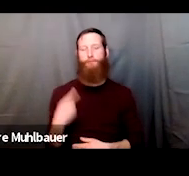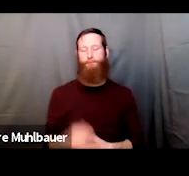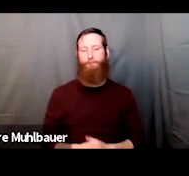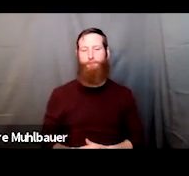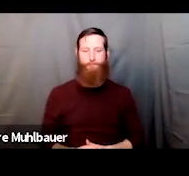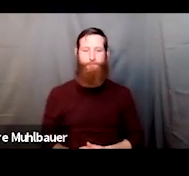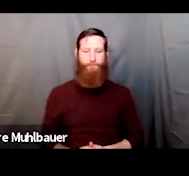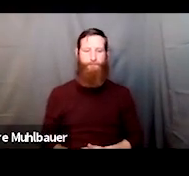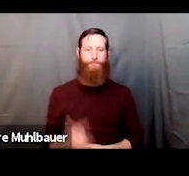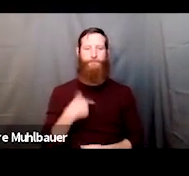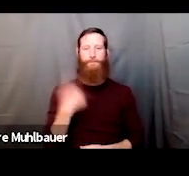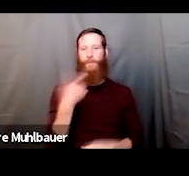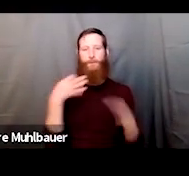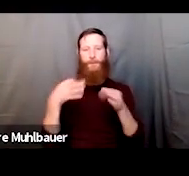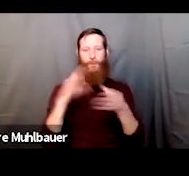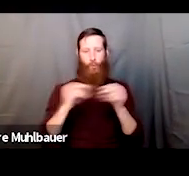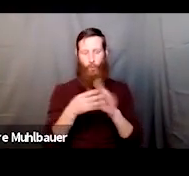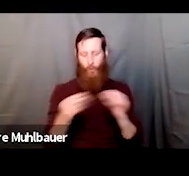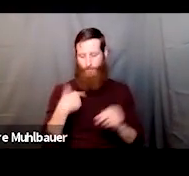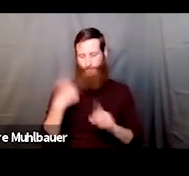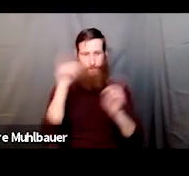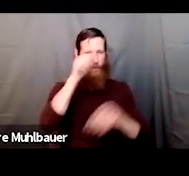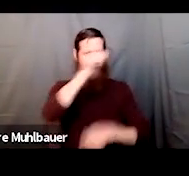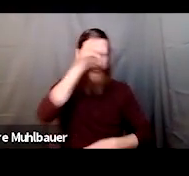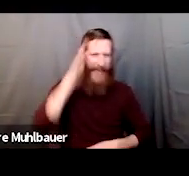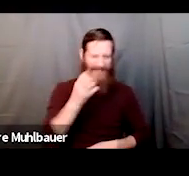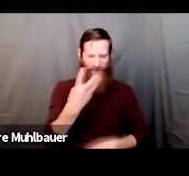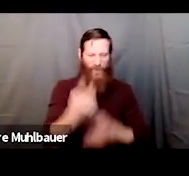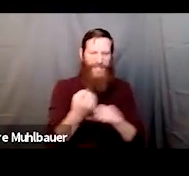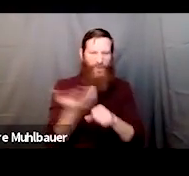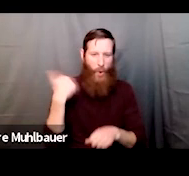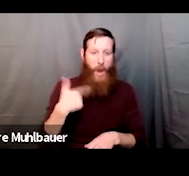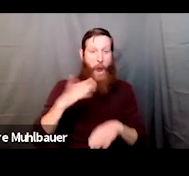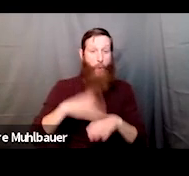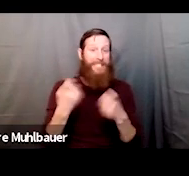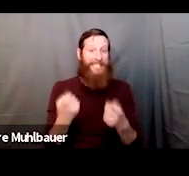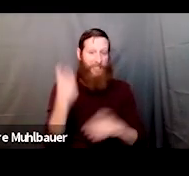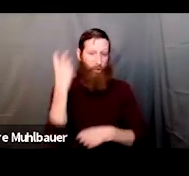I like to tell a story about a trip I took to Alaska a few years ago. I took a ski trip with a friend